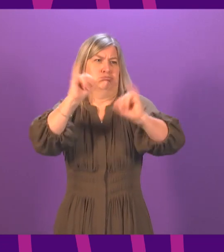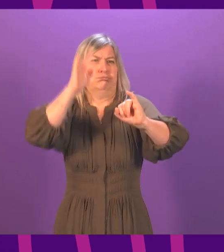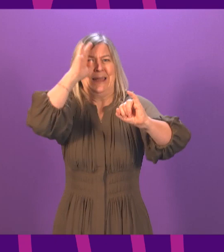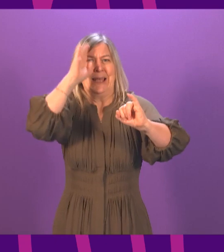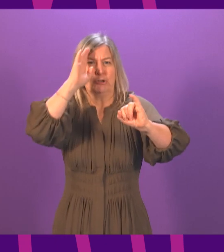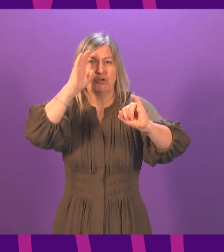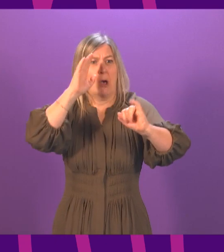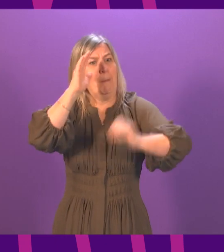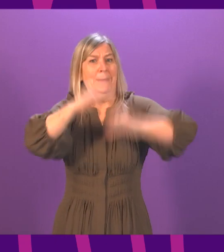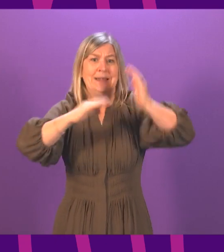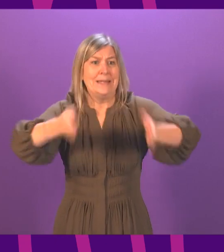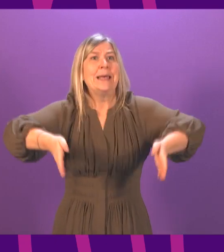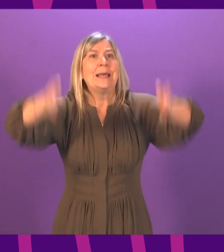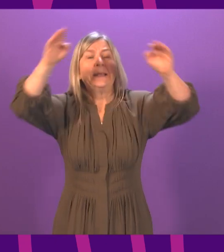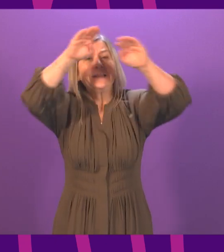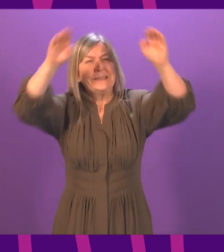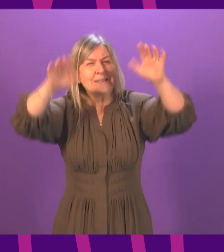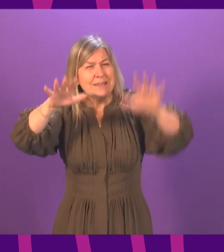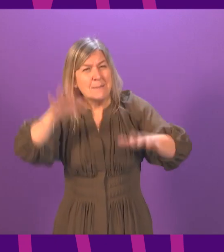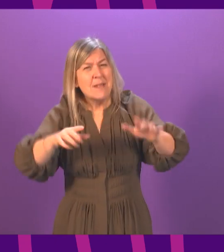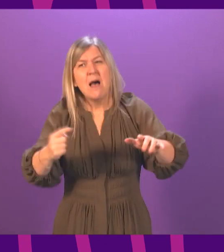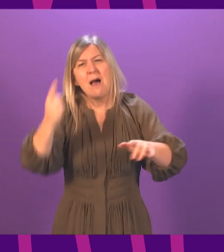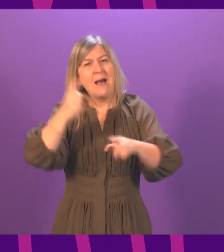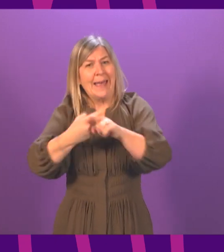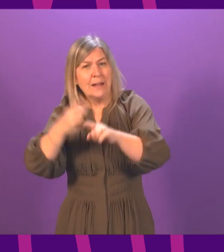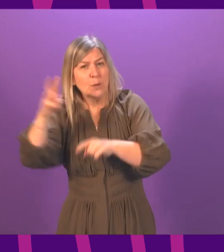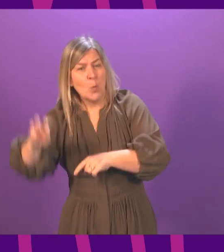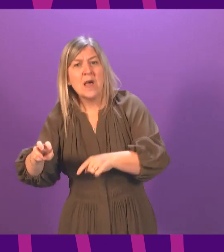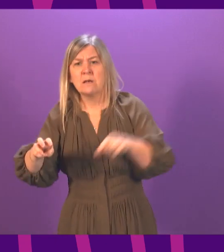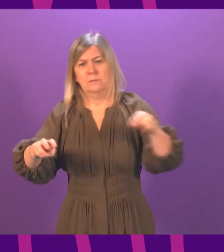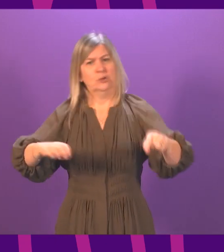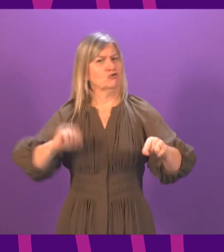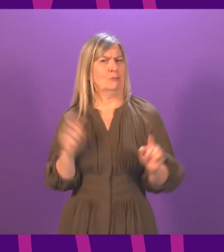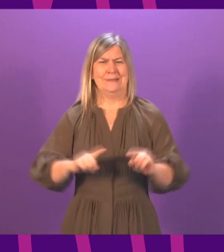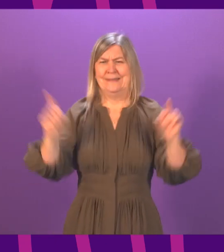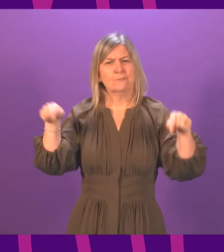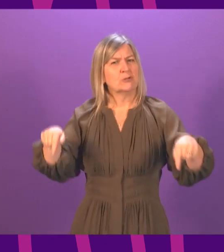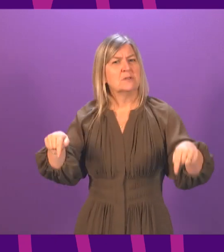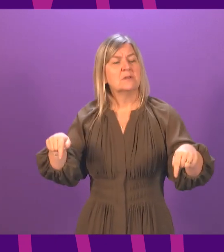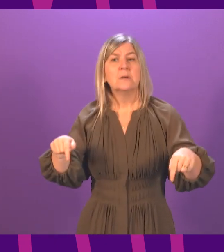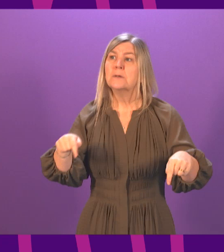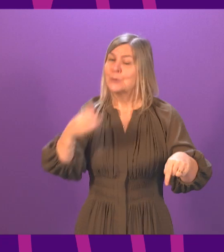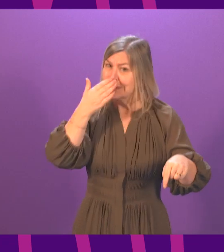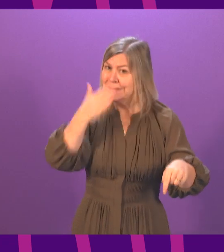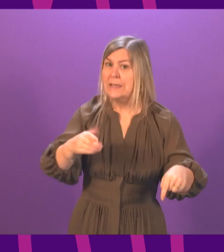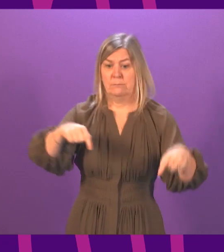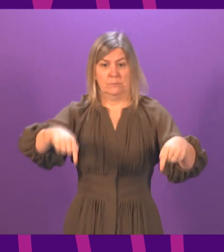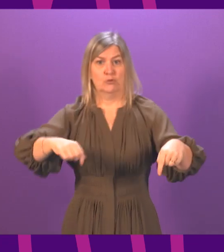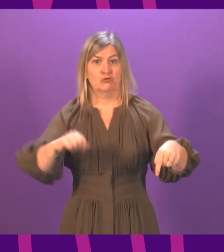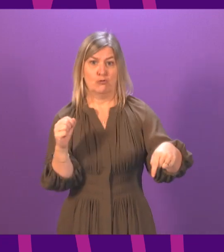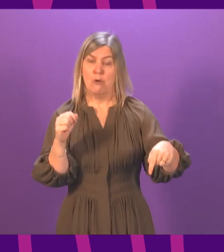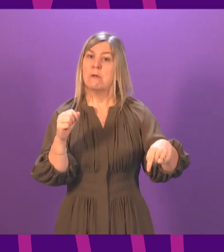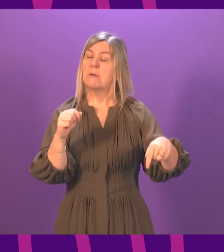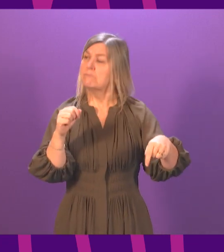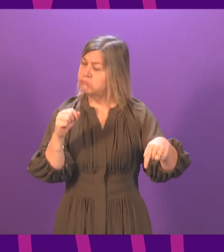in contrast with the situation in England and Wales. Thousands of people are stuck in potentially dangerous flats for which it is a struggle to get a mortgage.